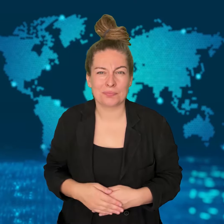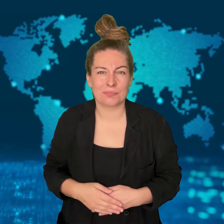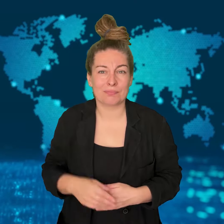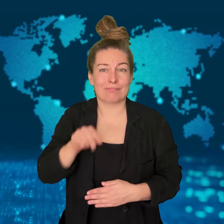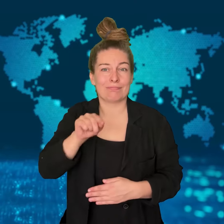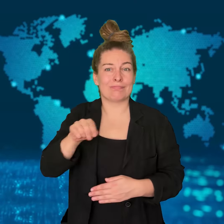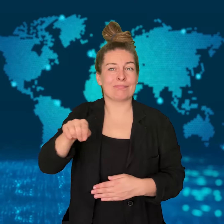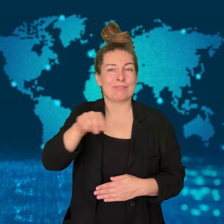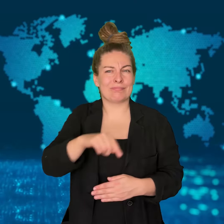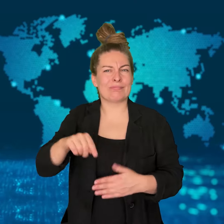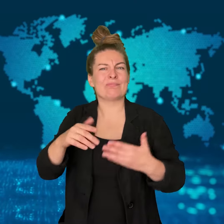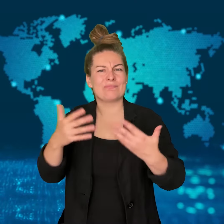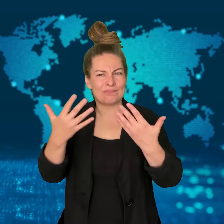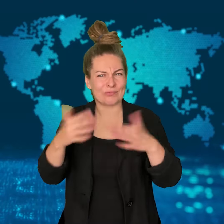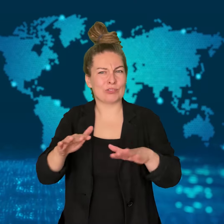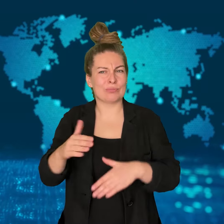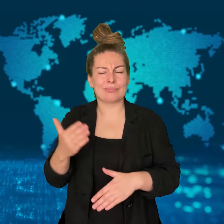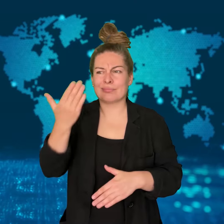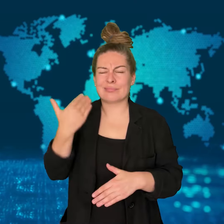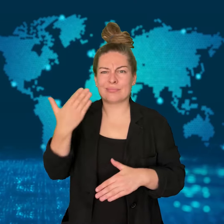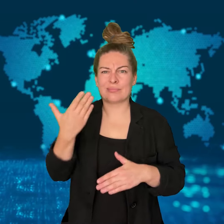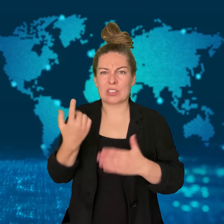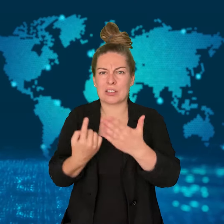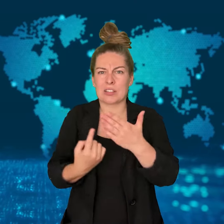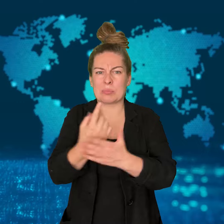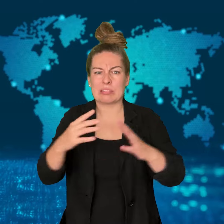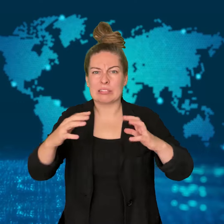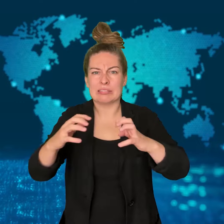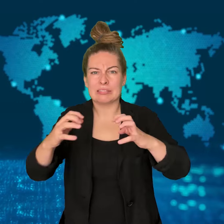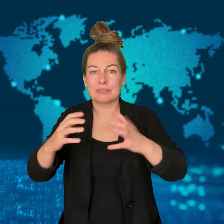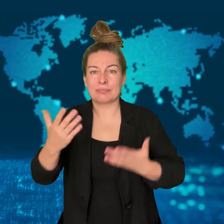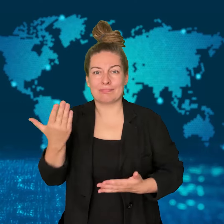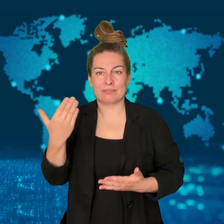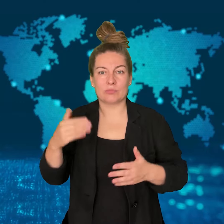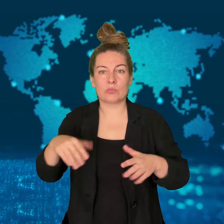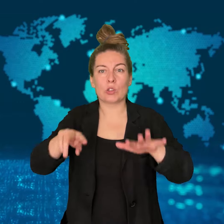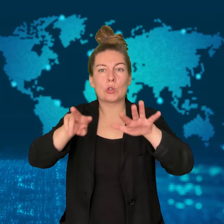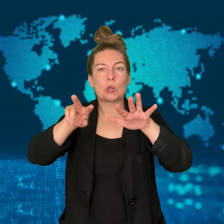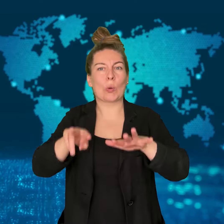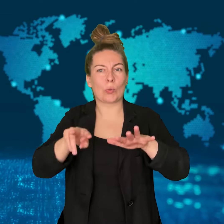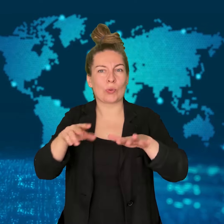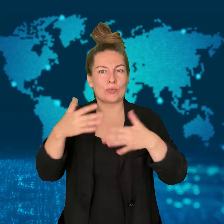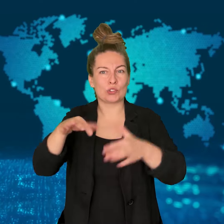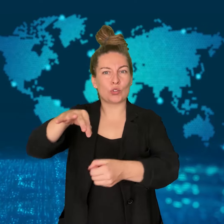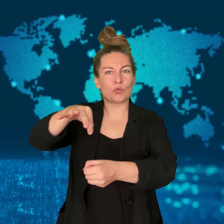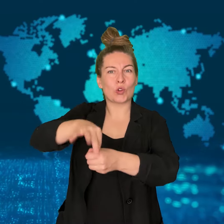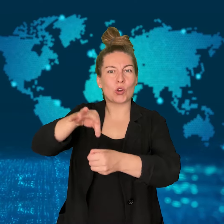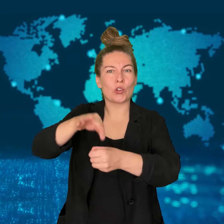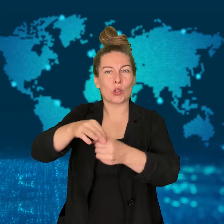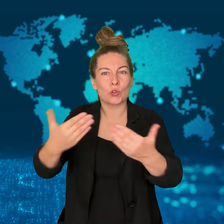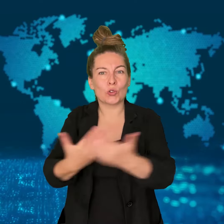the country's tense relationship with Spain and the US.